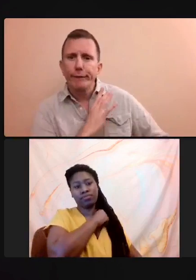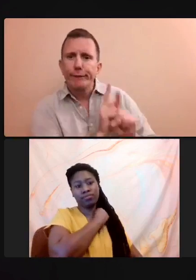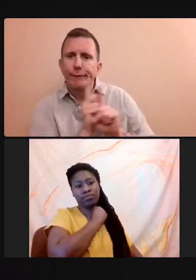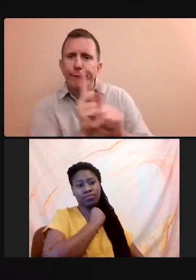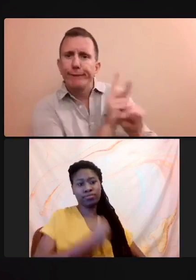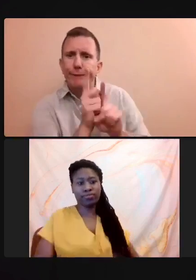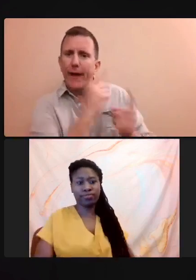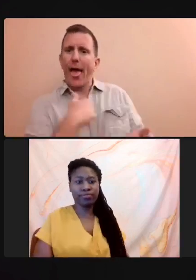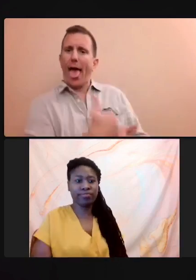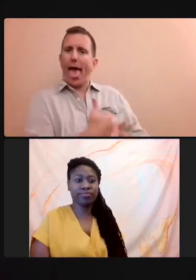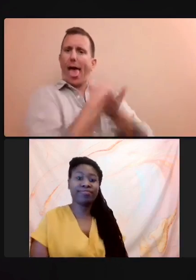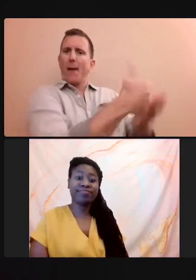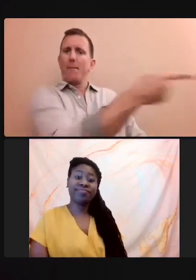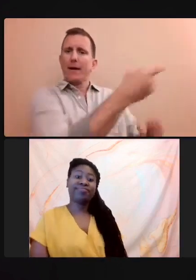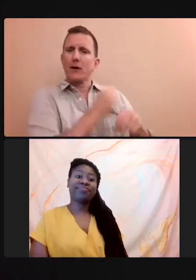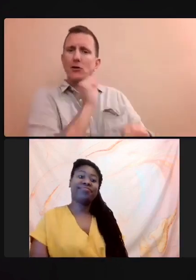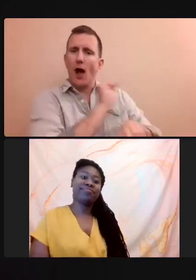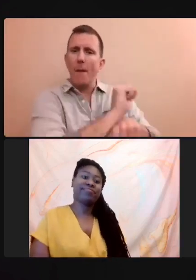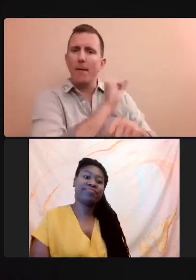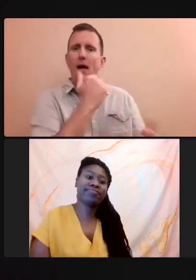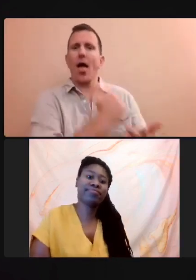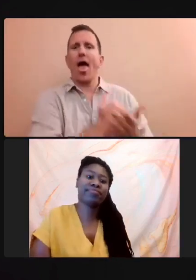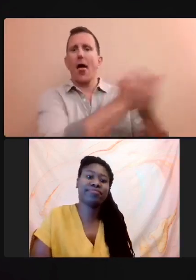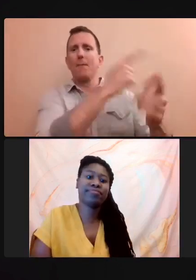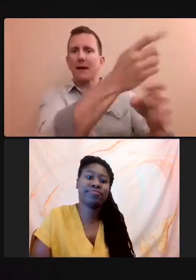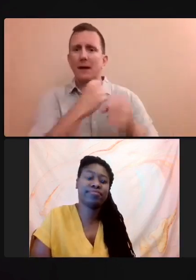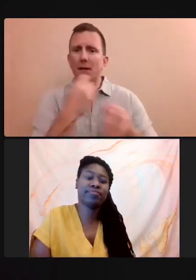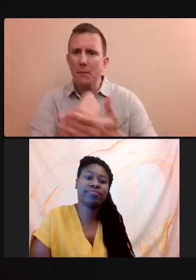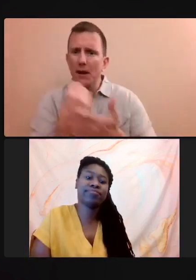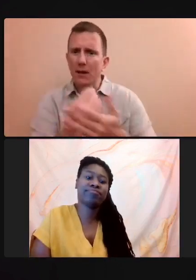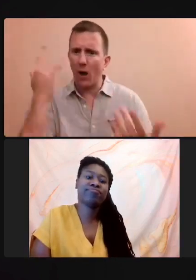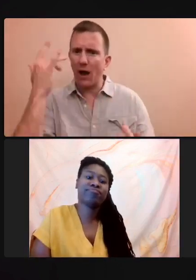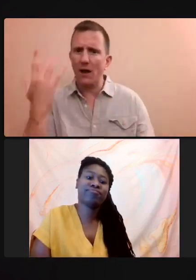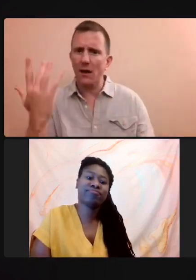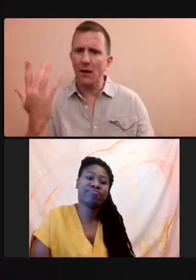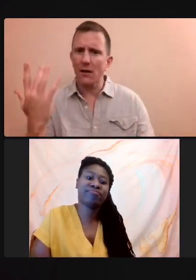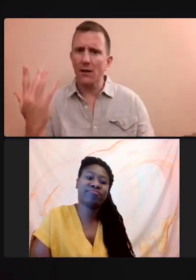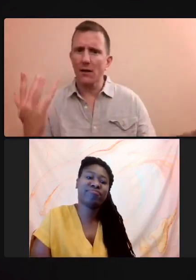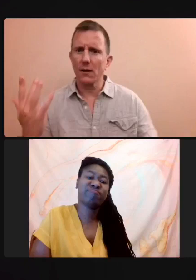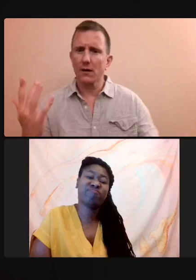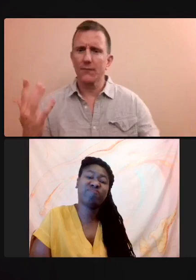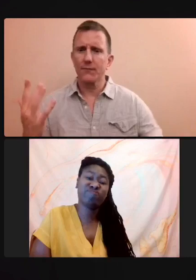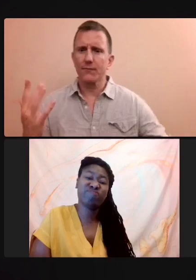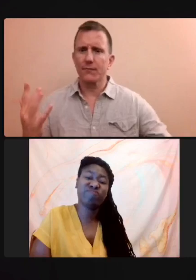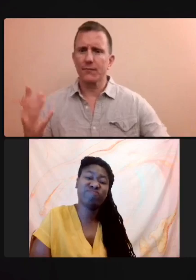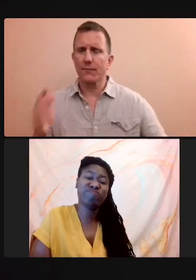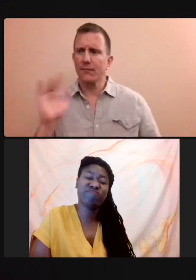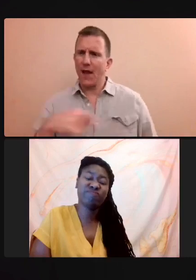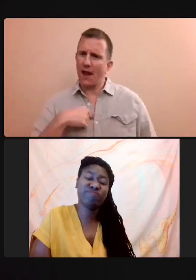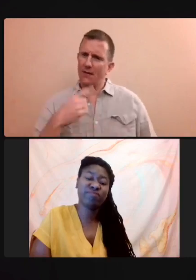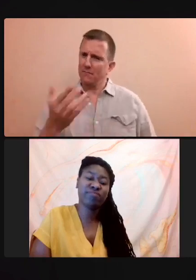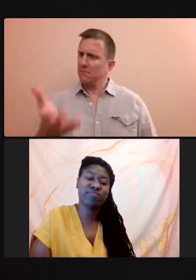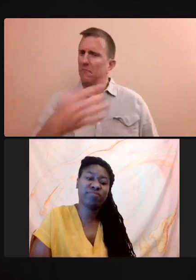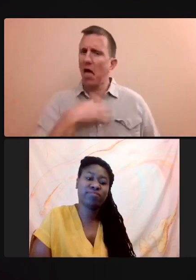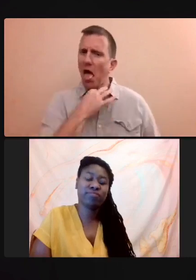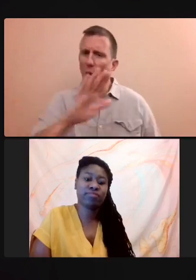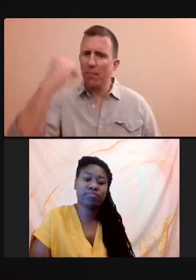So how can students show that they appreciate the deaf mentors that they work with that are investing in them